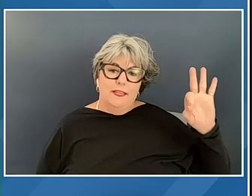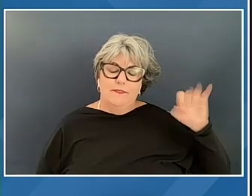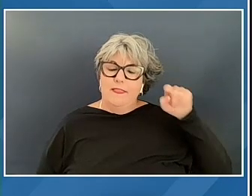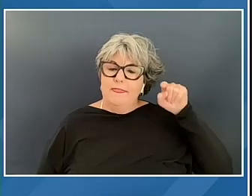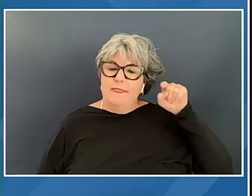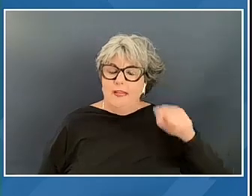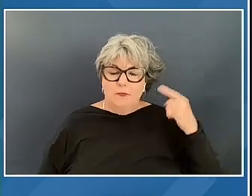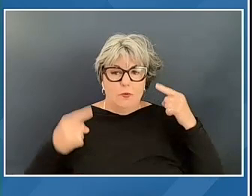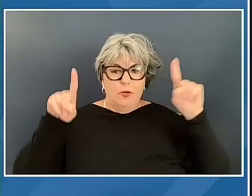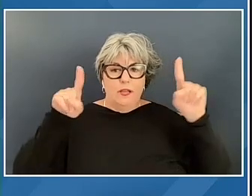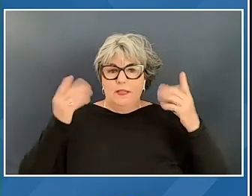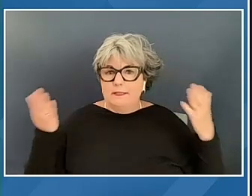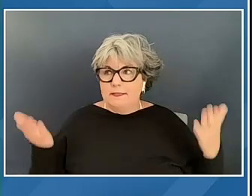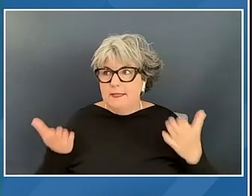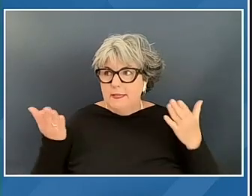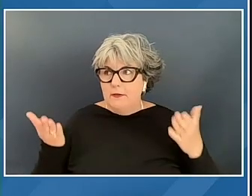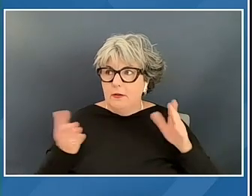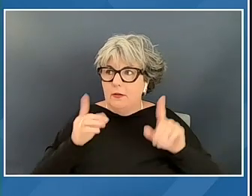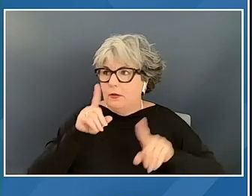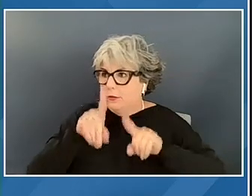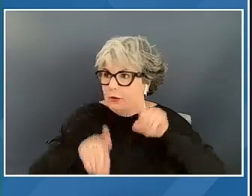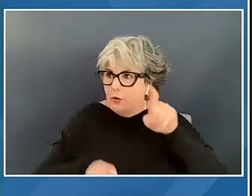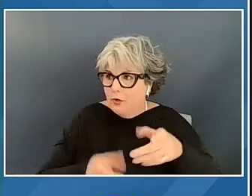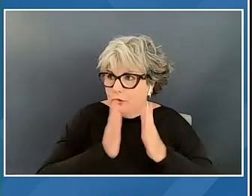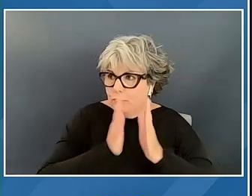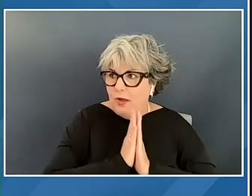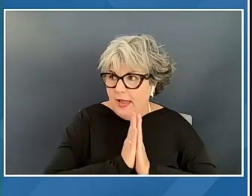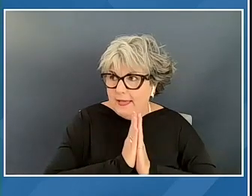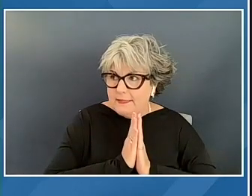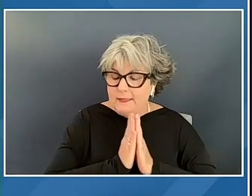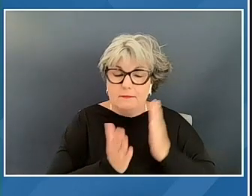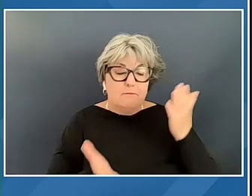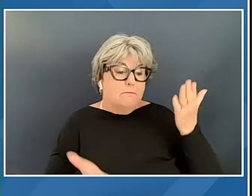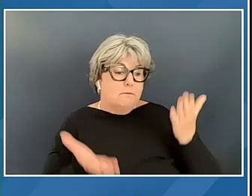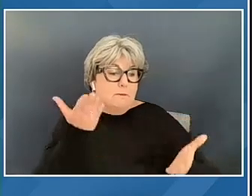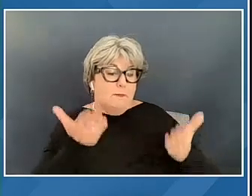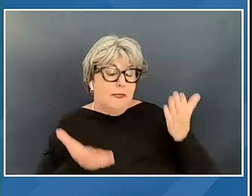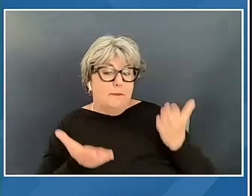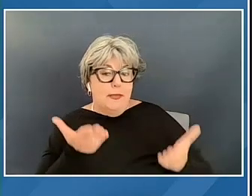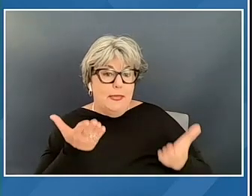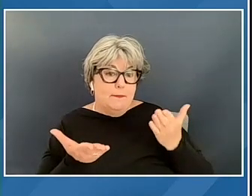and the questions that we're asking, while they may seem very overarching, you guys